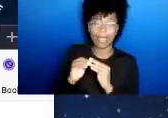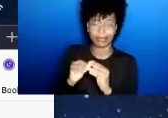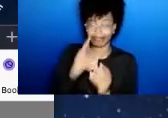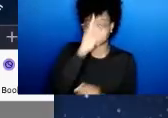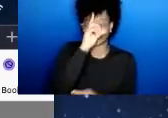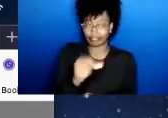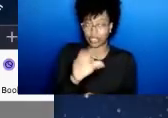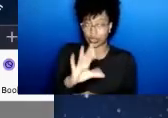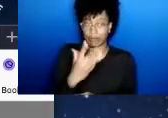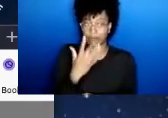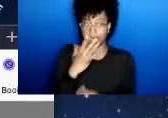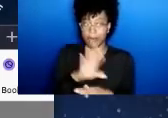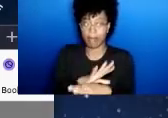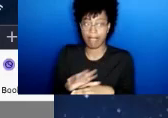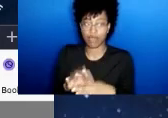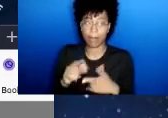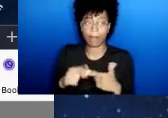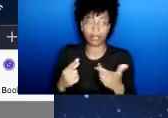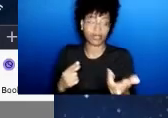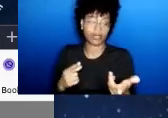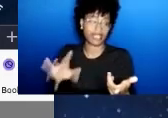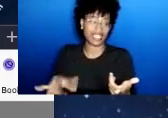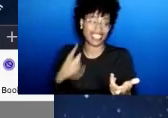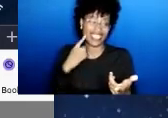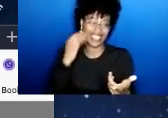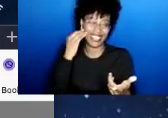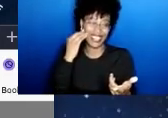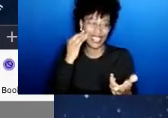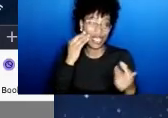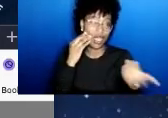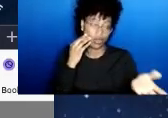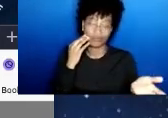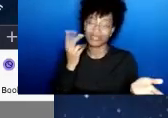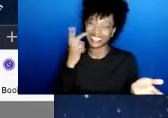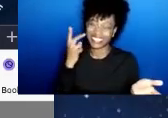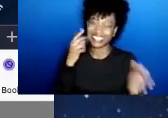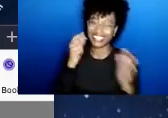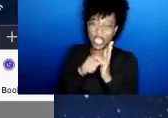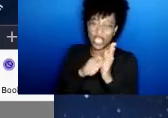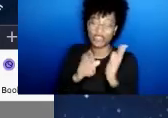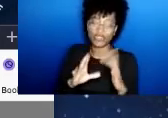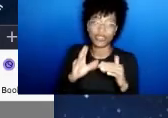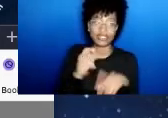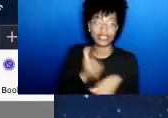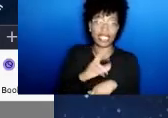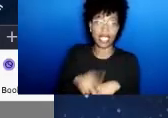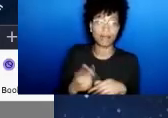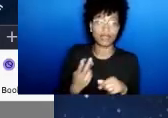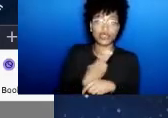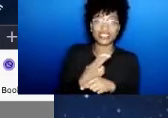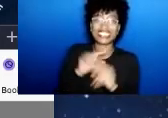06:38:25 , in this case the author did set up their session using Microsoft teams. So